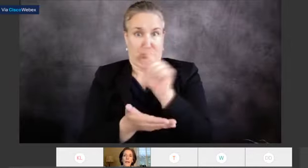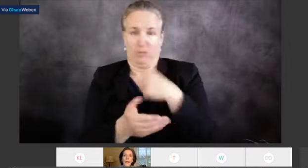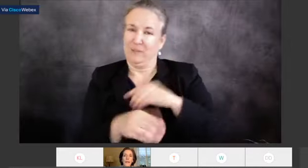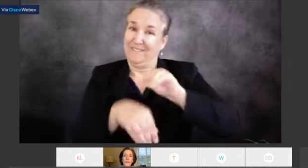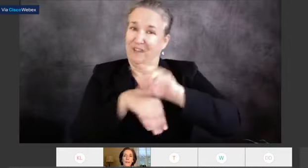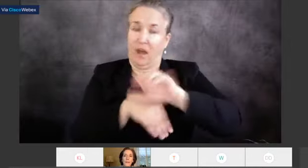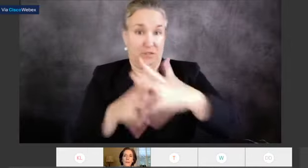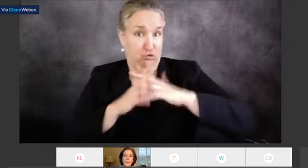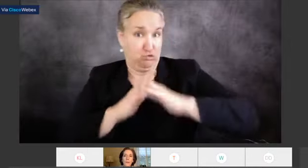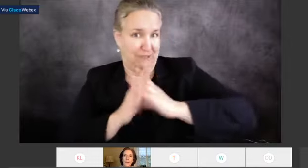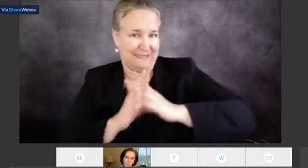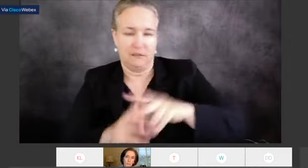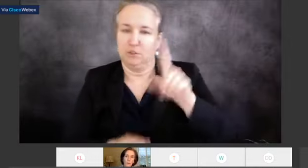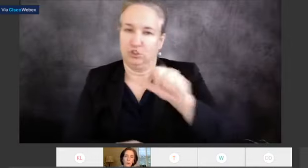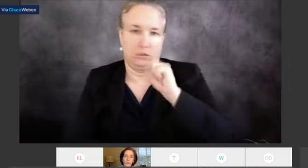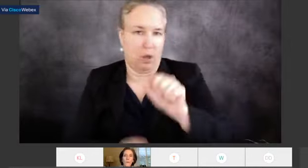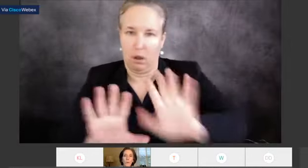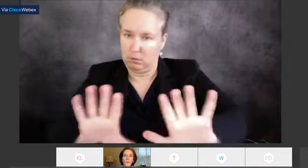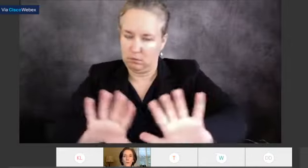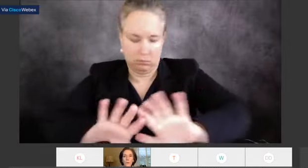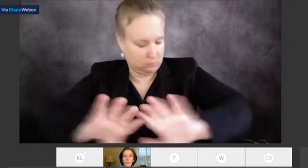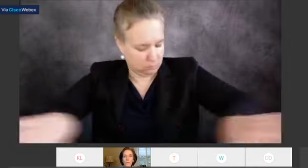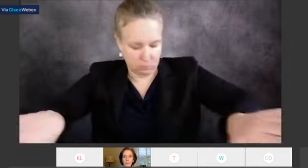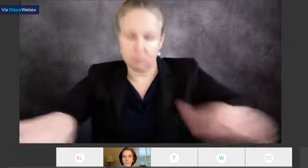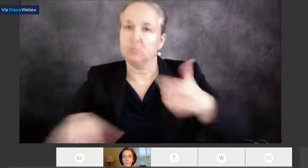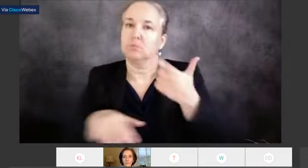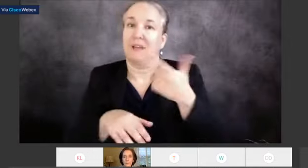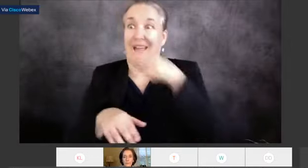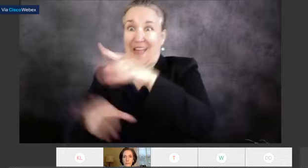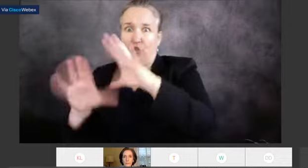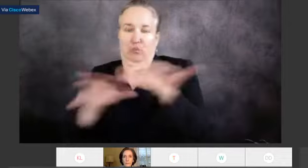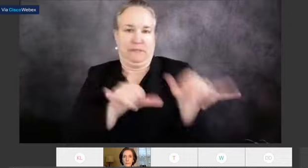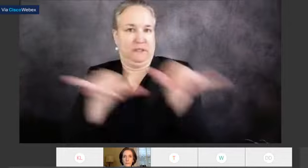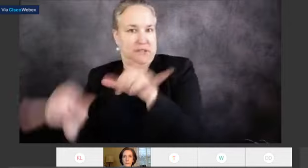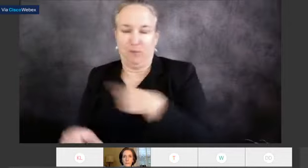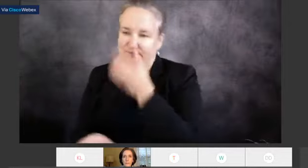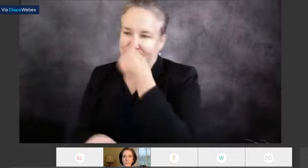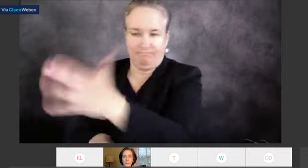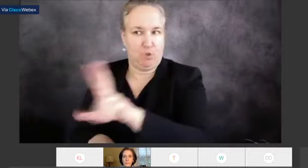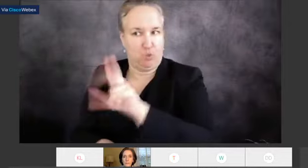and we have so informed this group [Reporter] jumping back to the governor's order